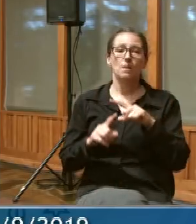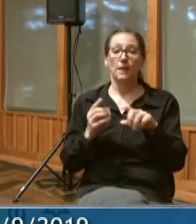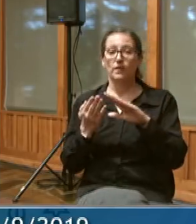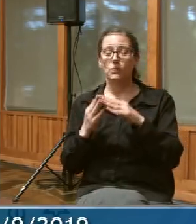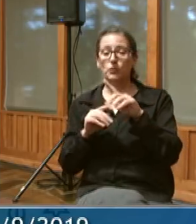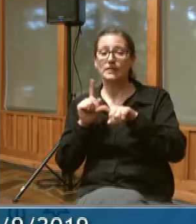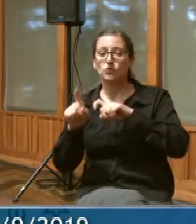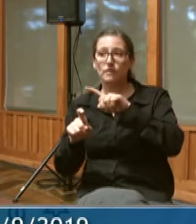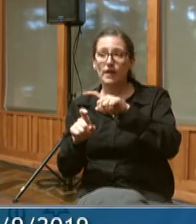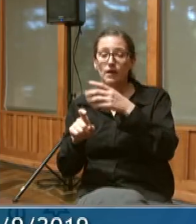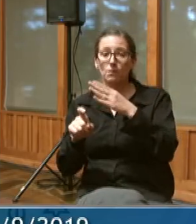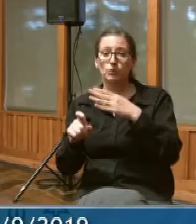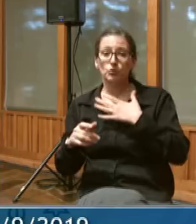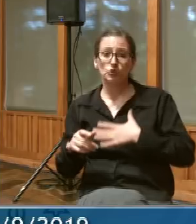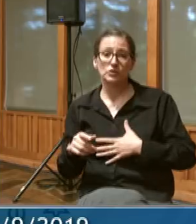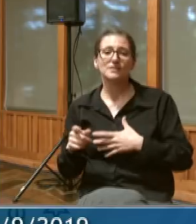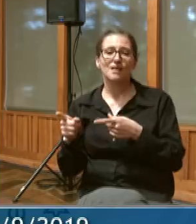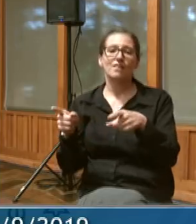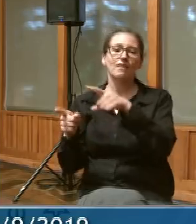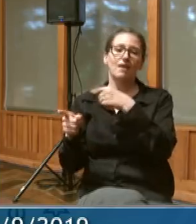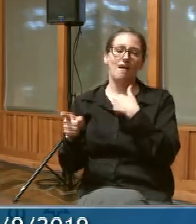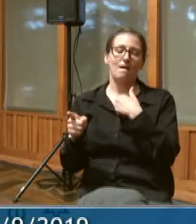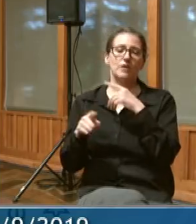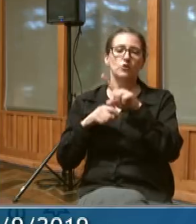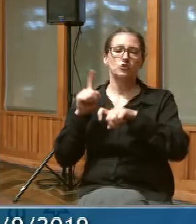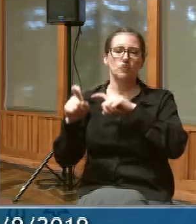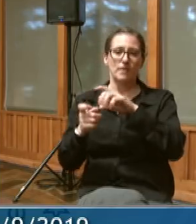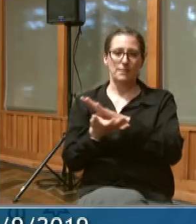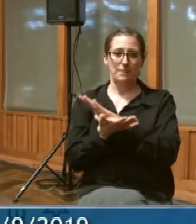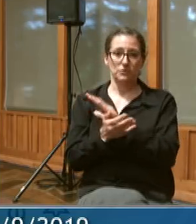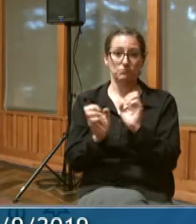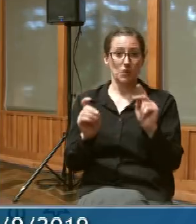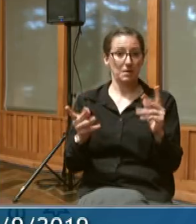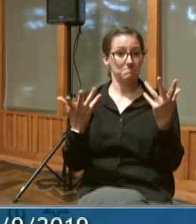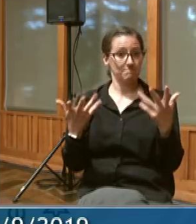OUT ONLINE OR WITH ONE OF THE FANTASTIC FOLKS